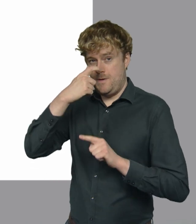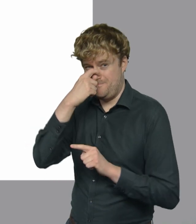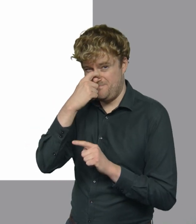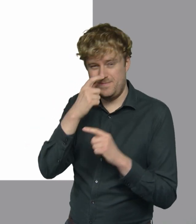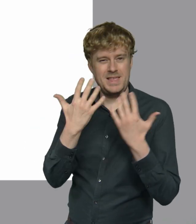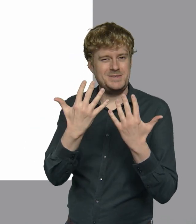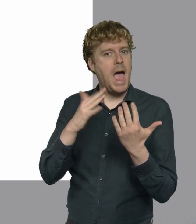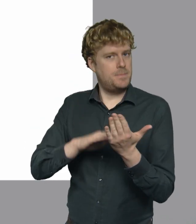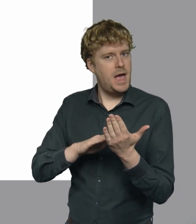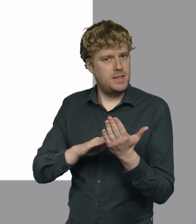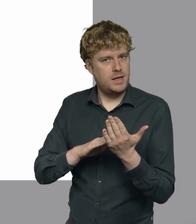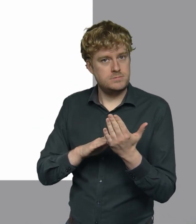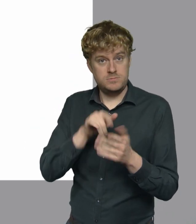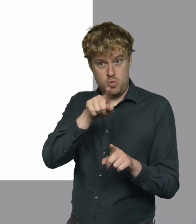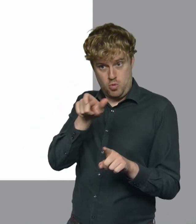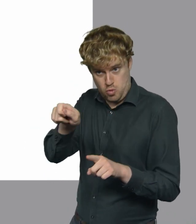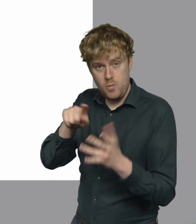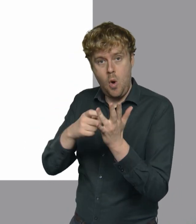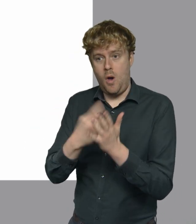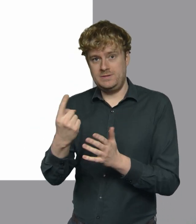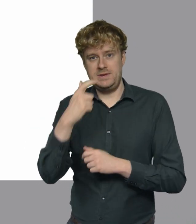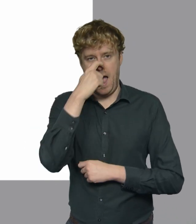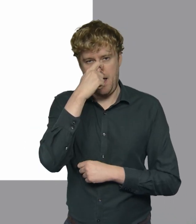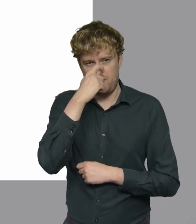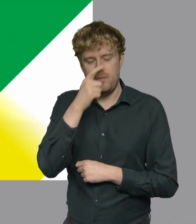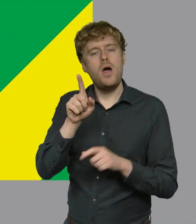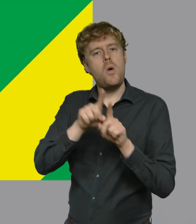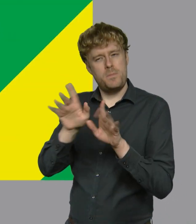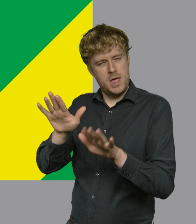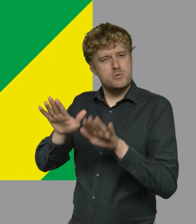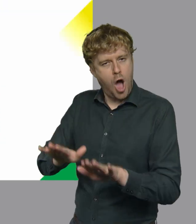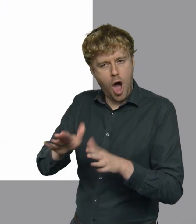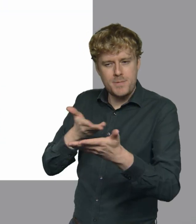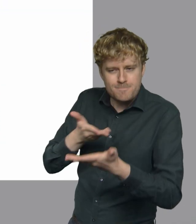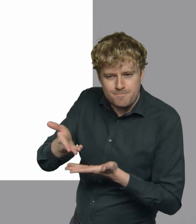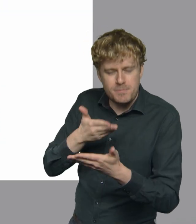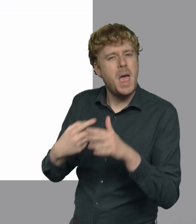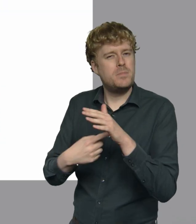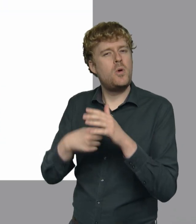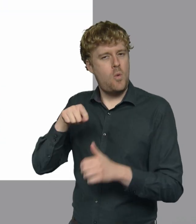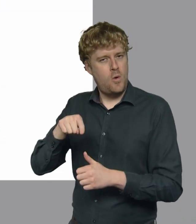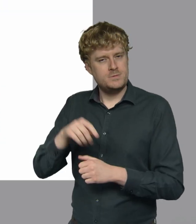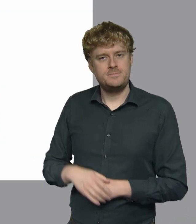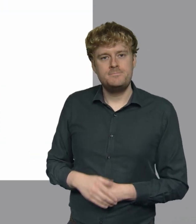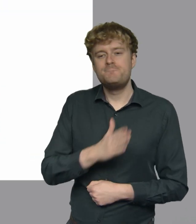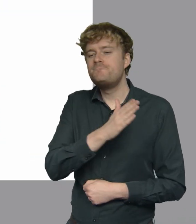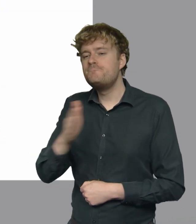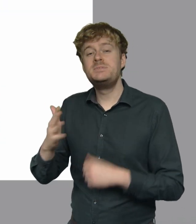They can do this themselves, but remember to reassure them and keep them calm. Check to see if the bleeding has stopped.